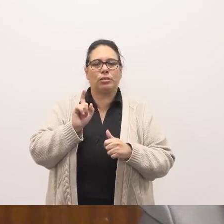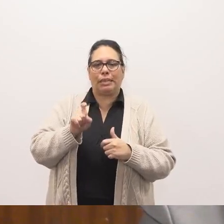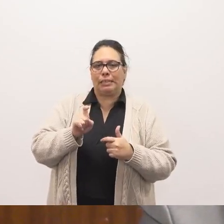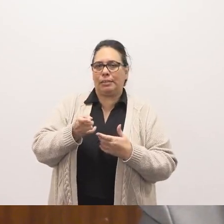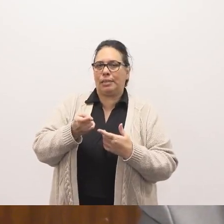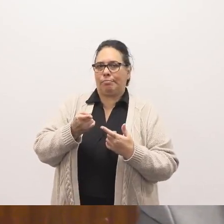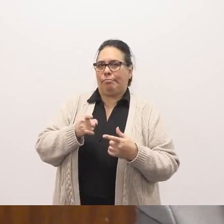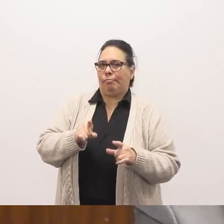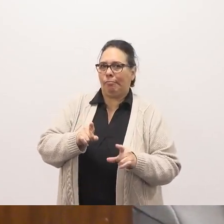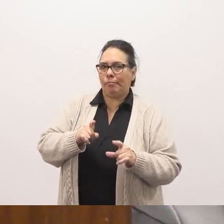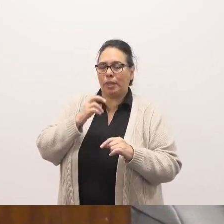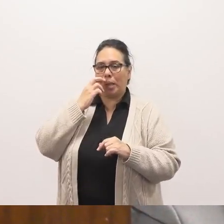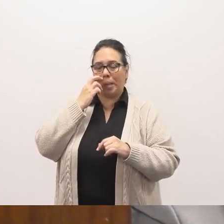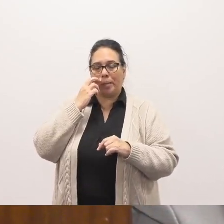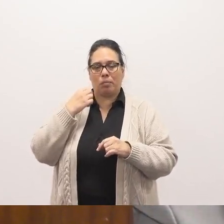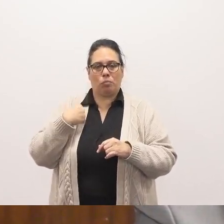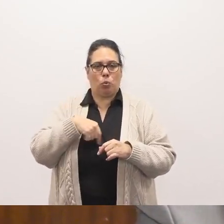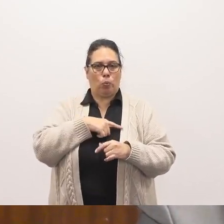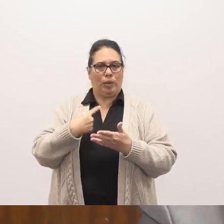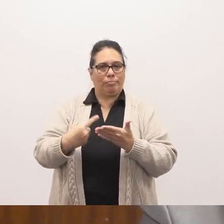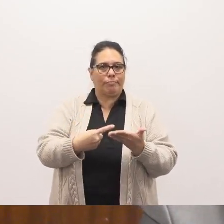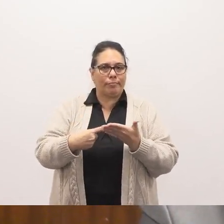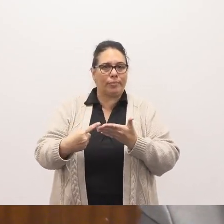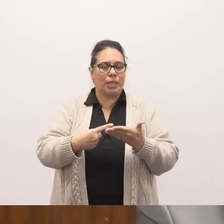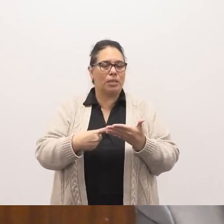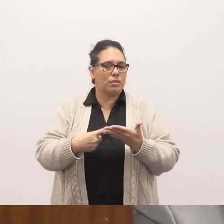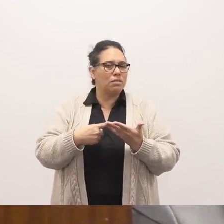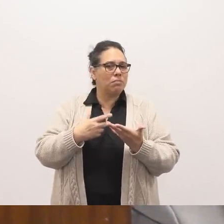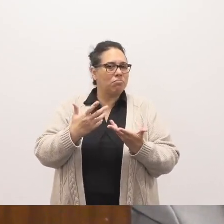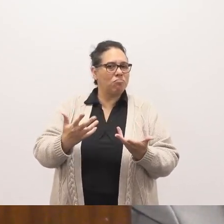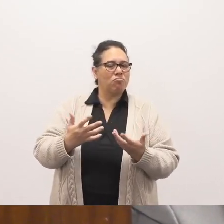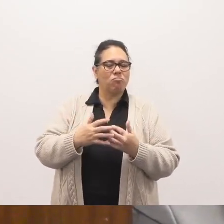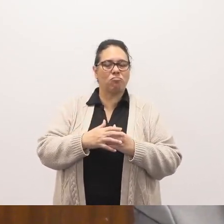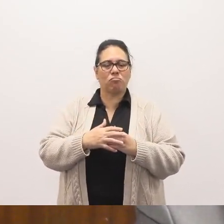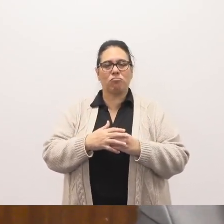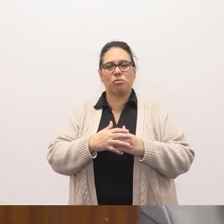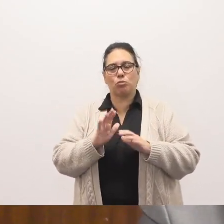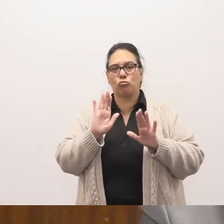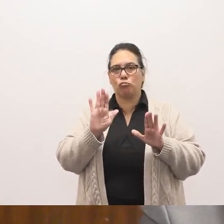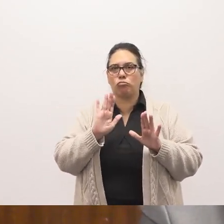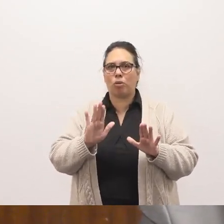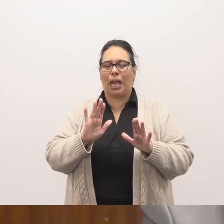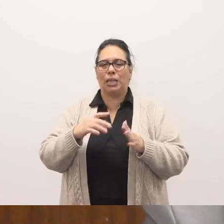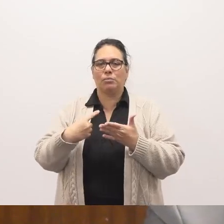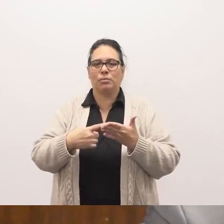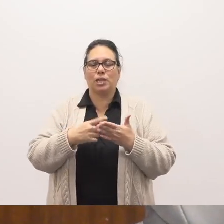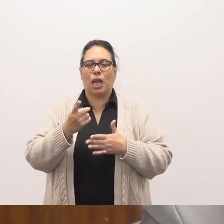And we talked a little bit about those items. It was great to talk with Dr. Williams about some